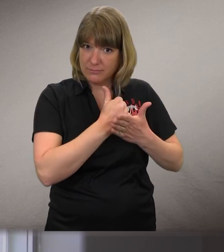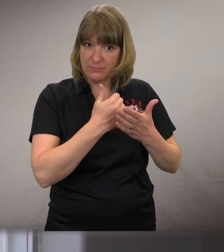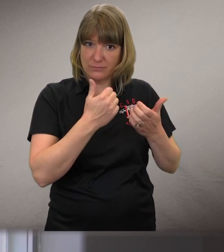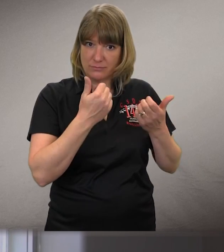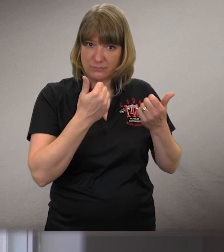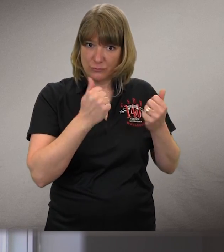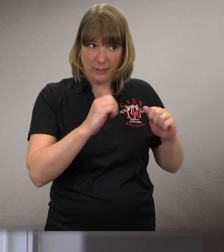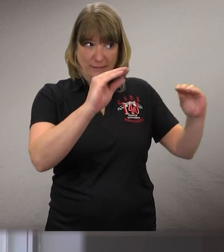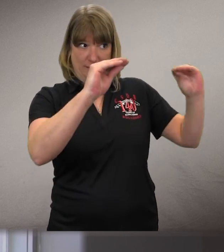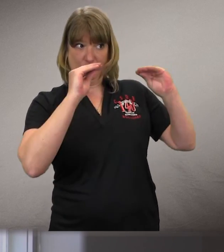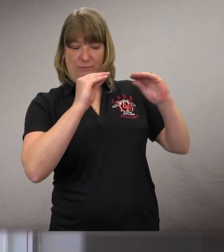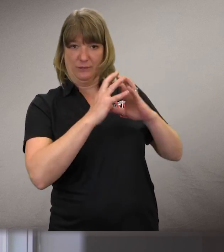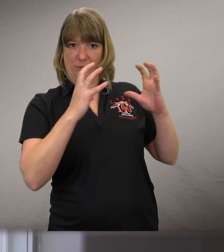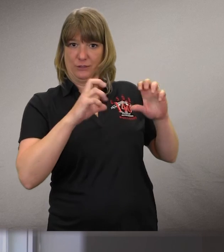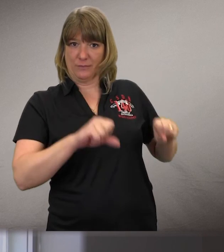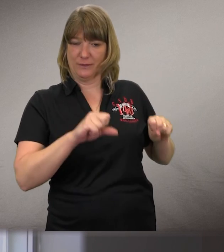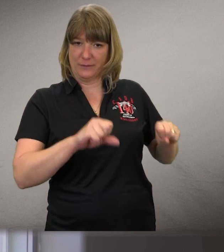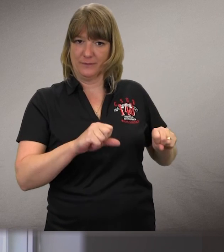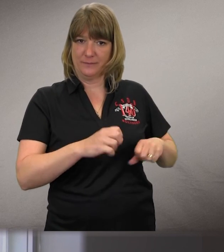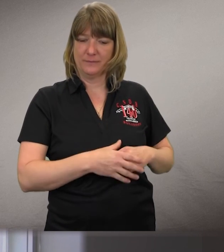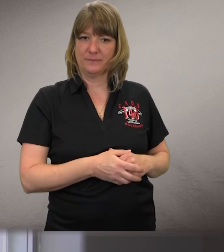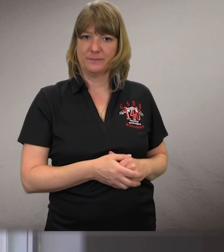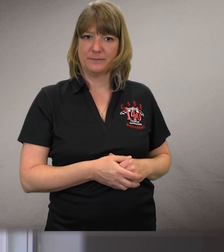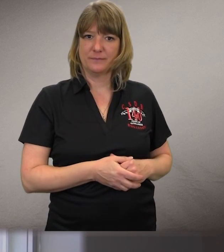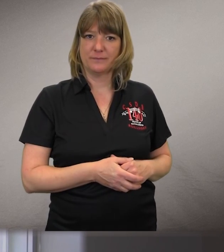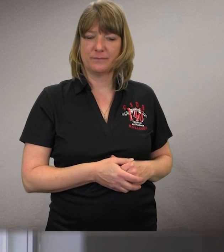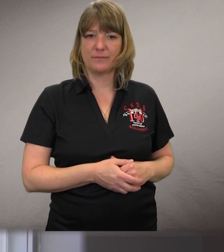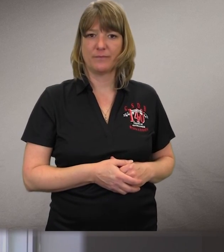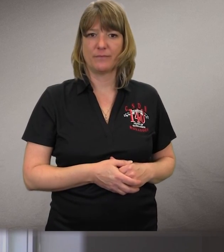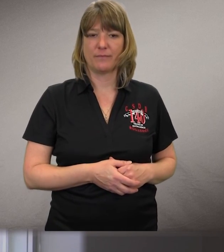They tried to teach me as much as they can.